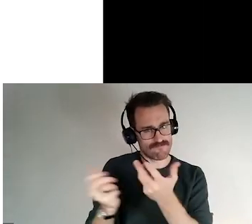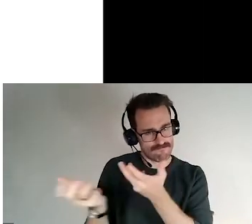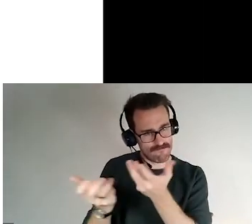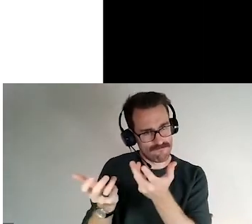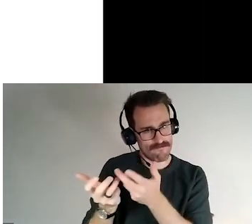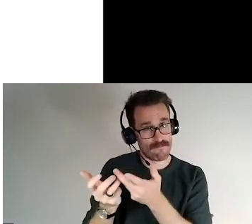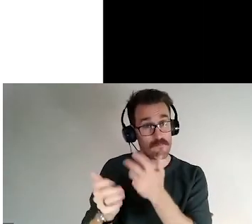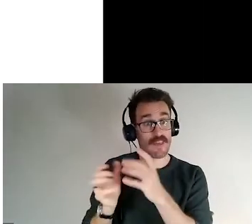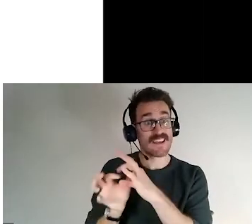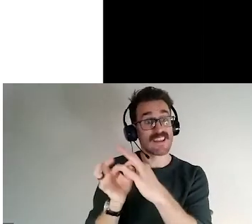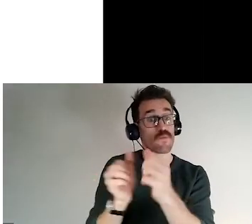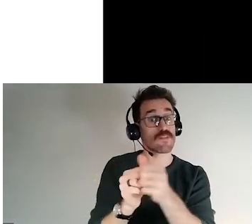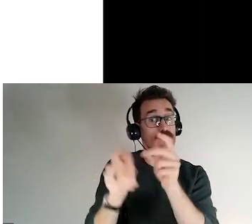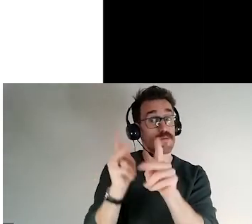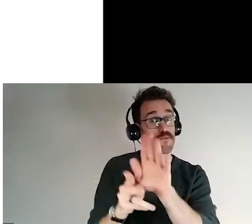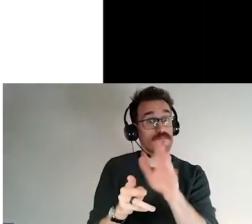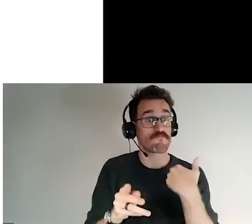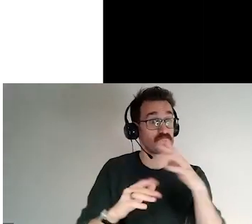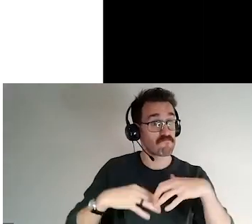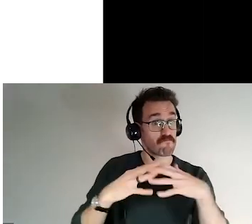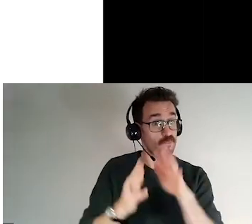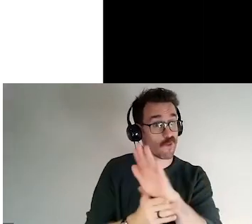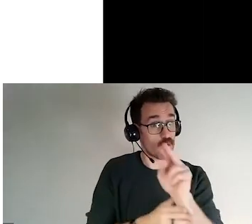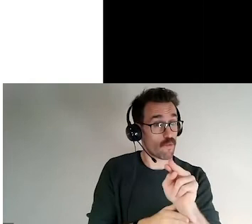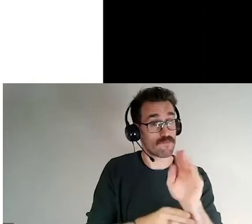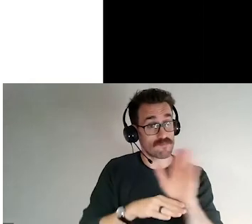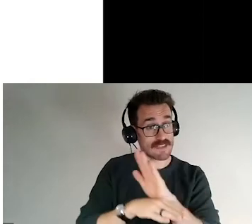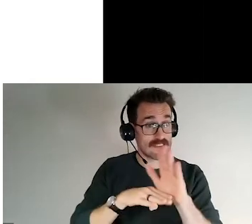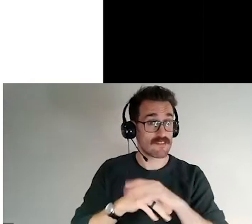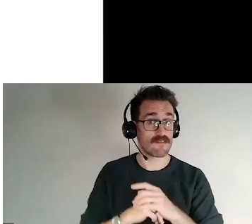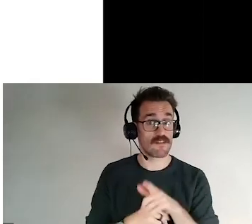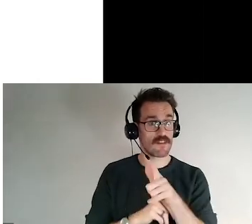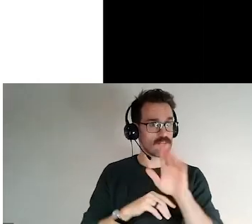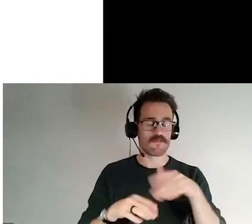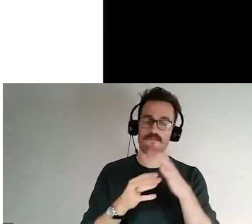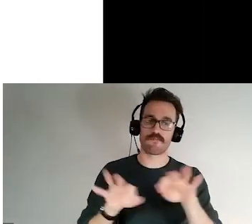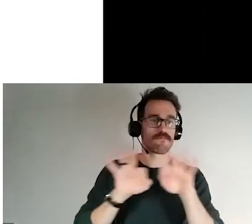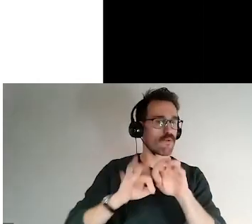support them to start their own businesses. These alliances are incredibly important. We support